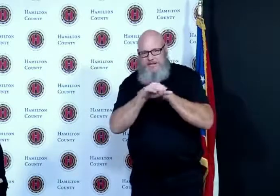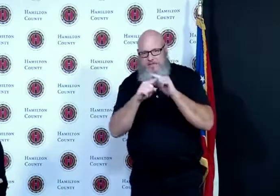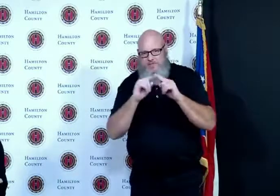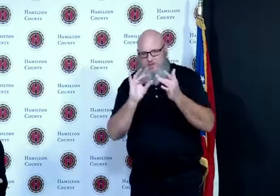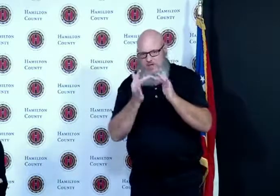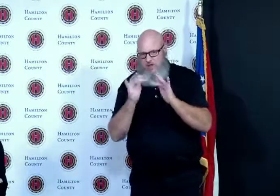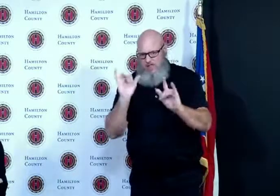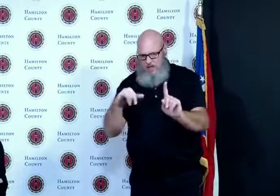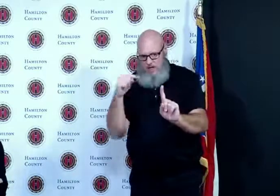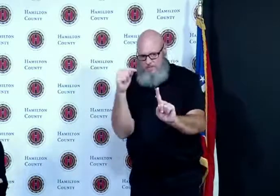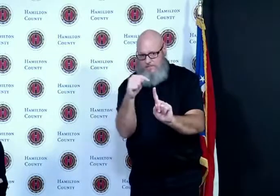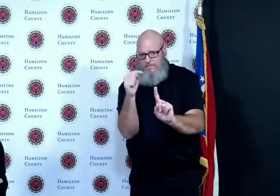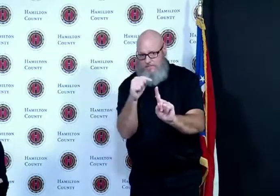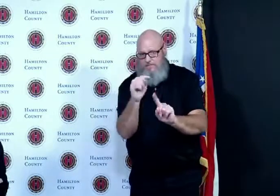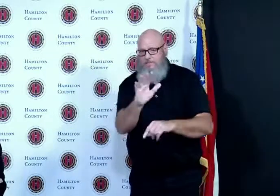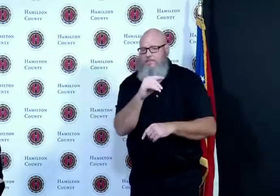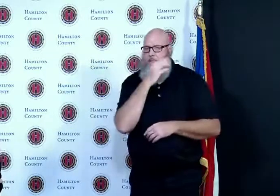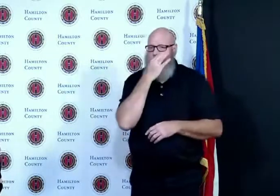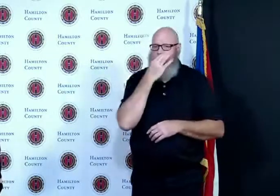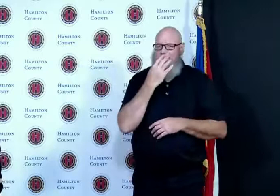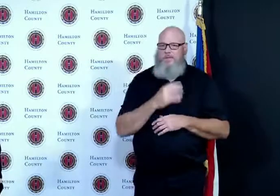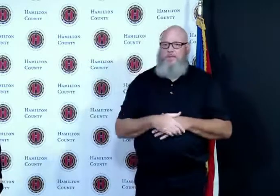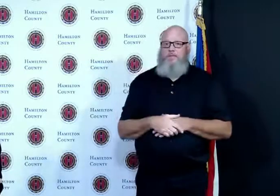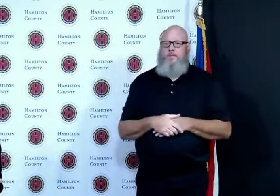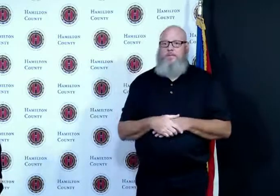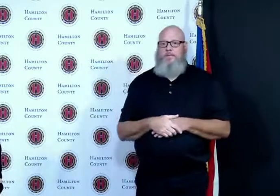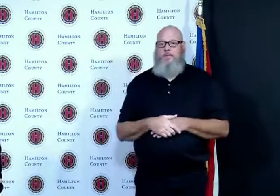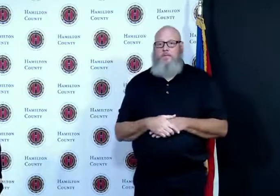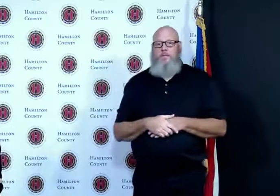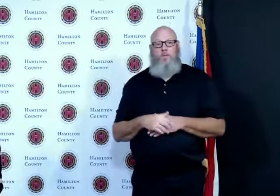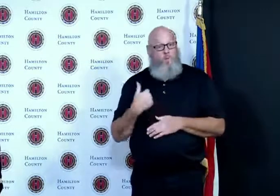how you get signed up and so I would highly recommend that